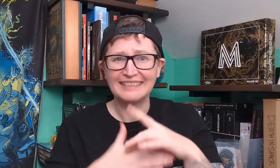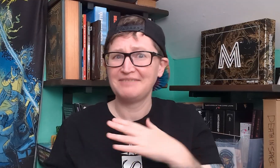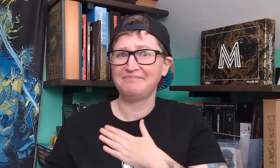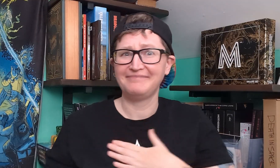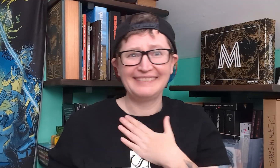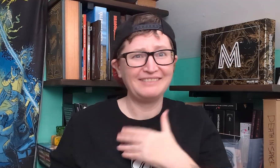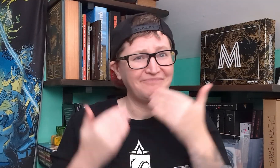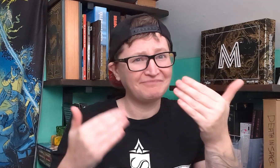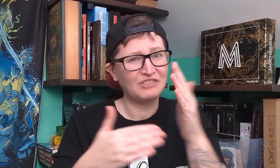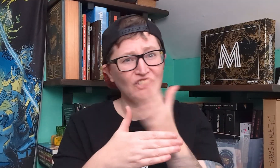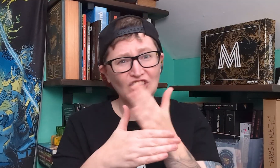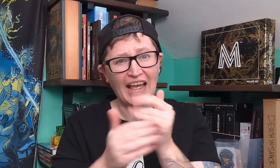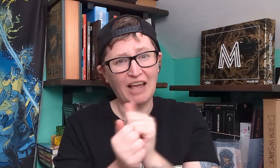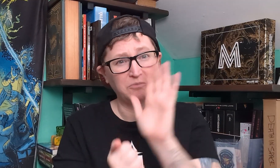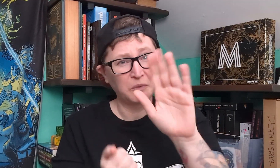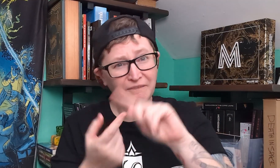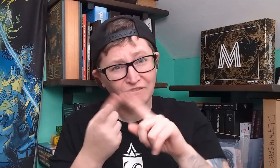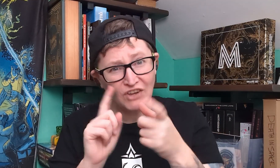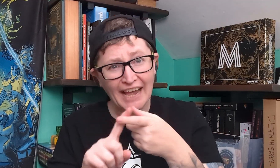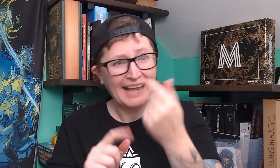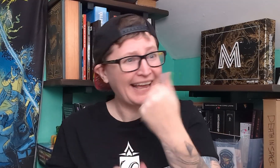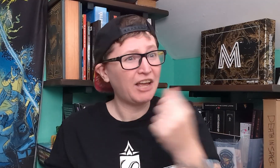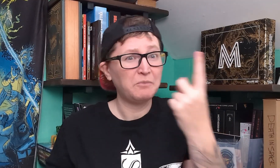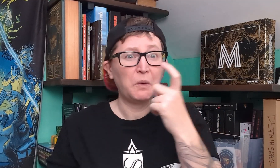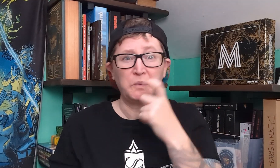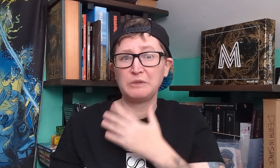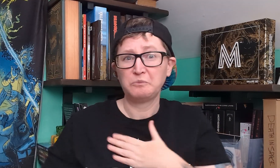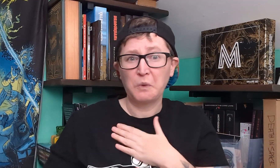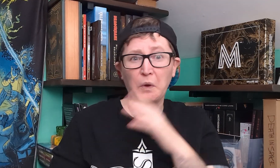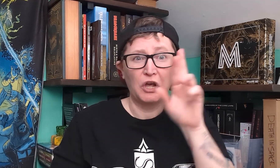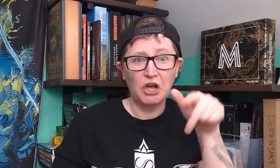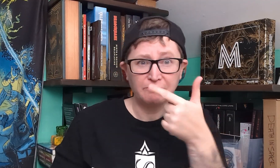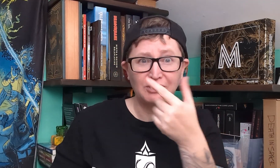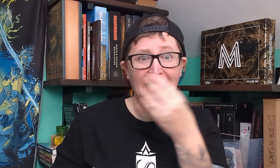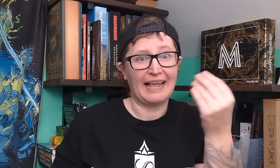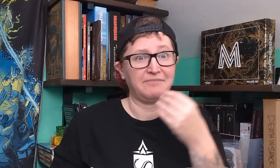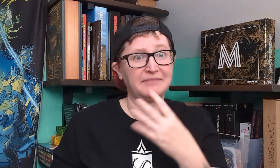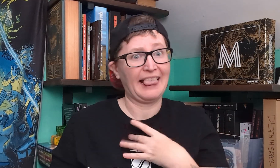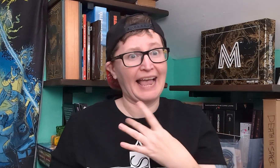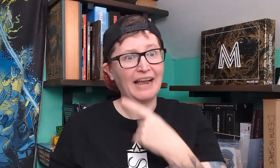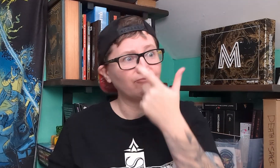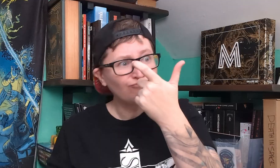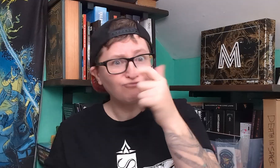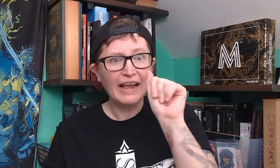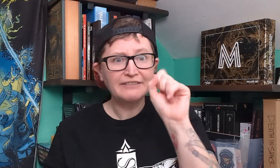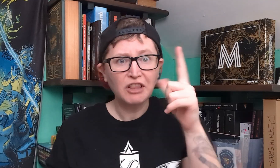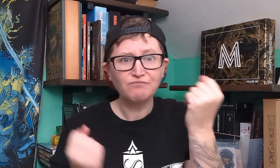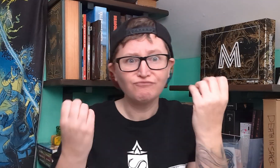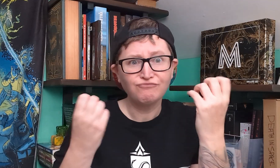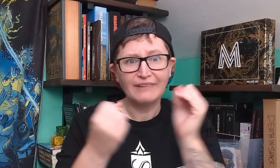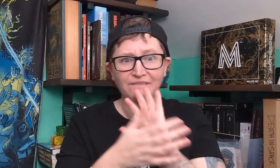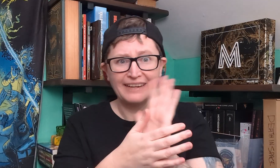Please share with your friends and anyone who enjoy RPG and watching ASL videos.